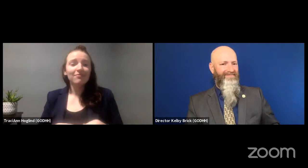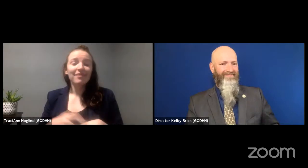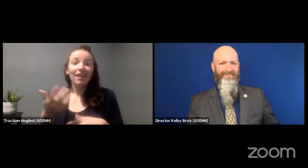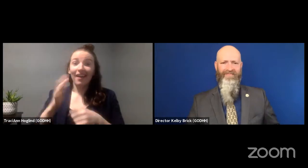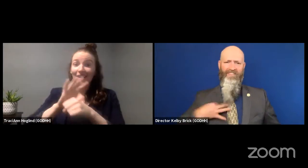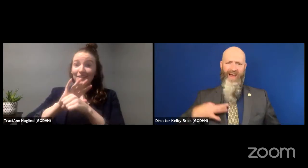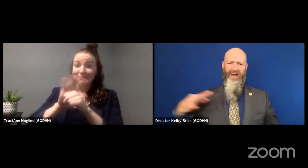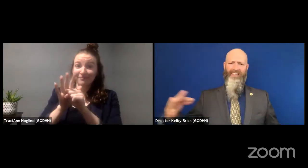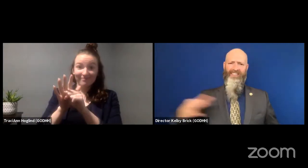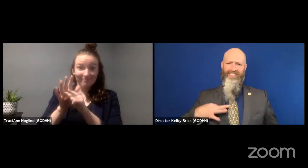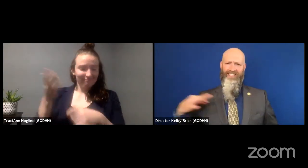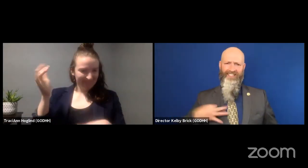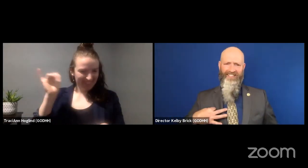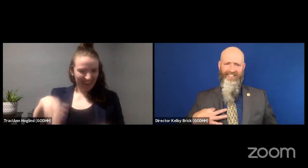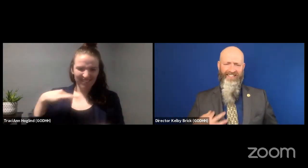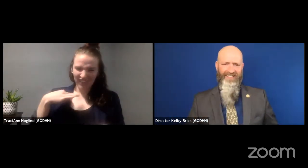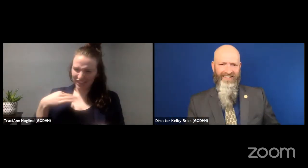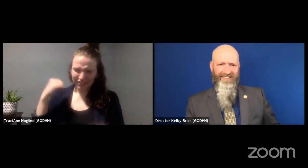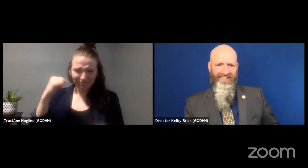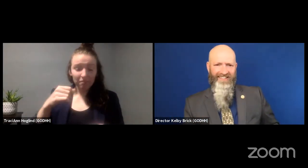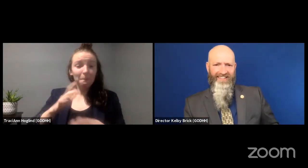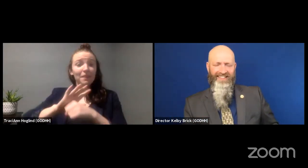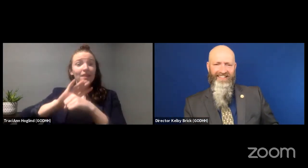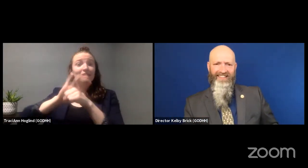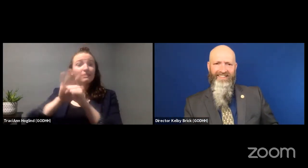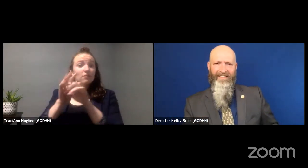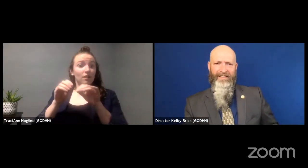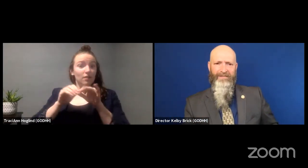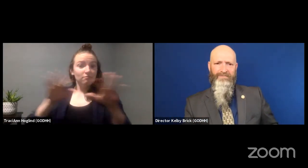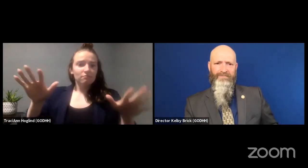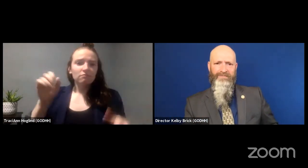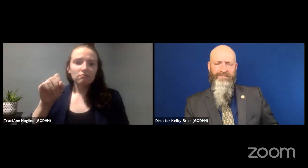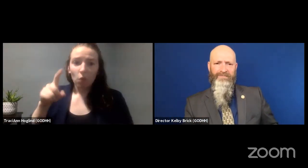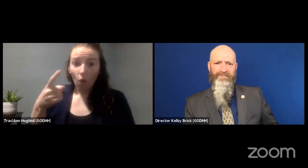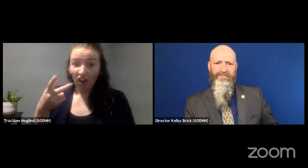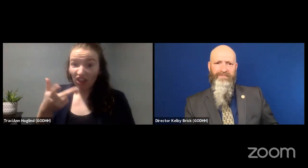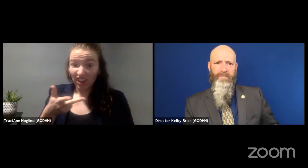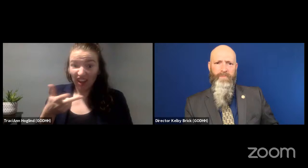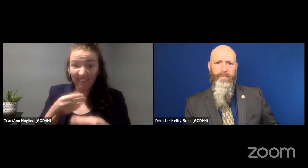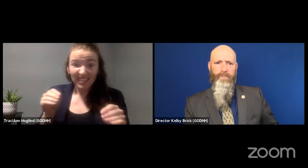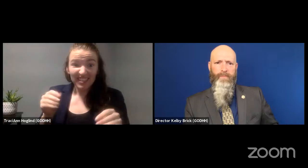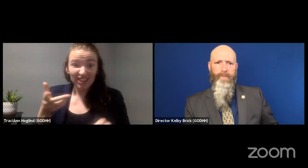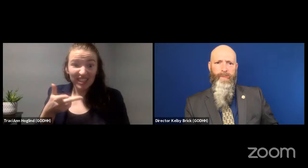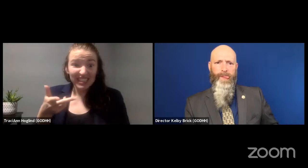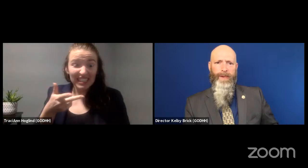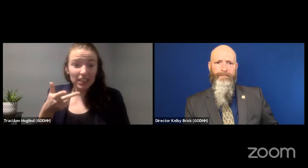in providing education advocacy to the Deaf communication. Again, going back to volunteer